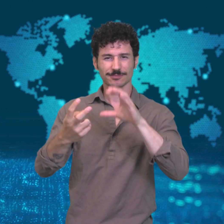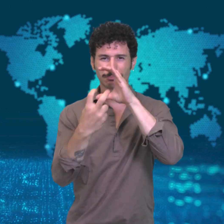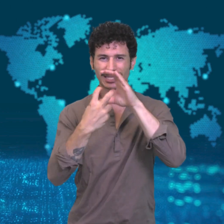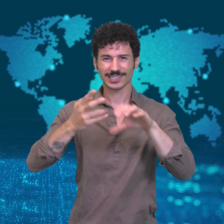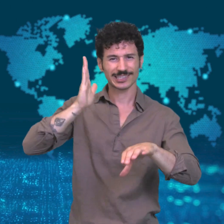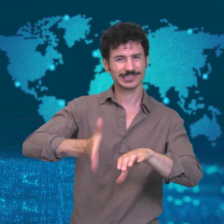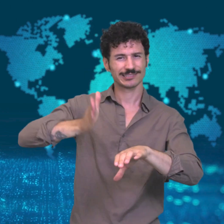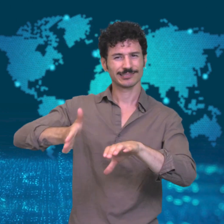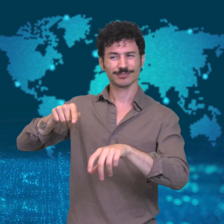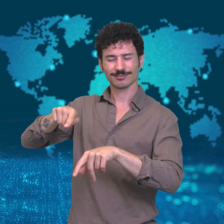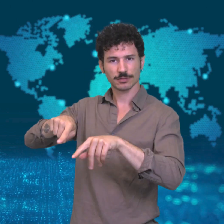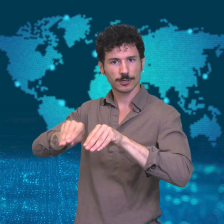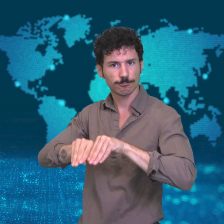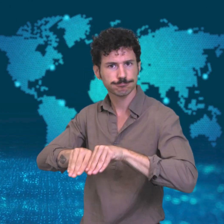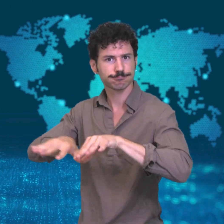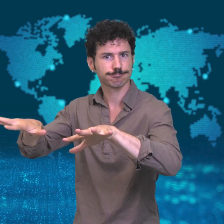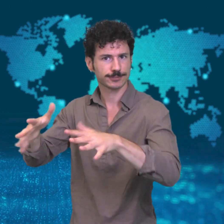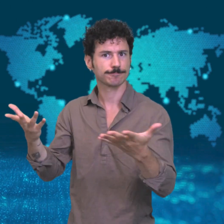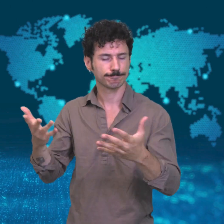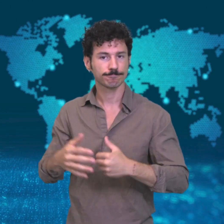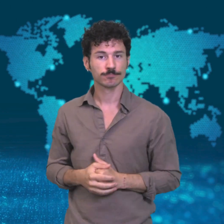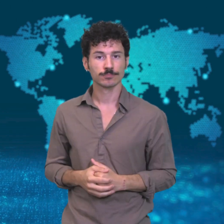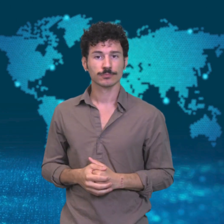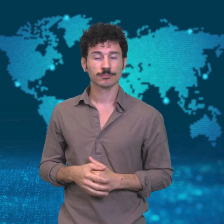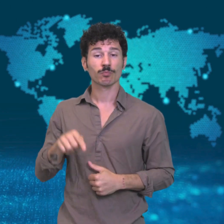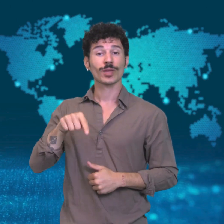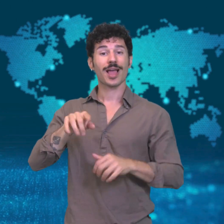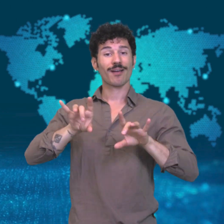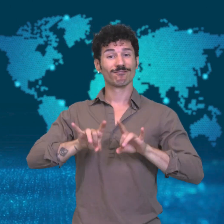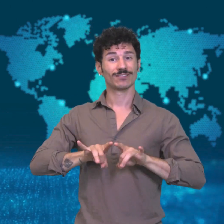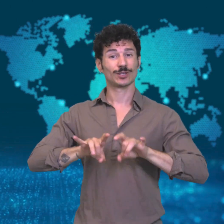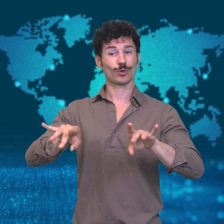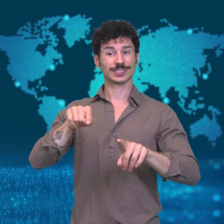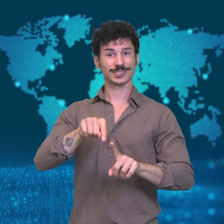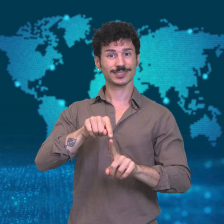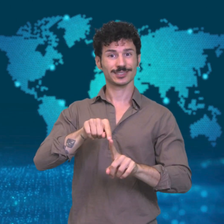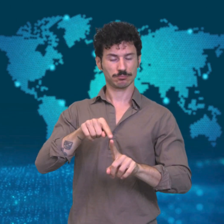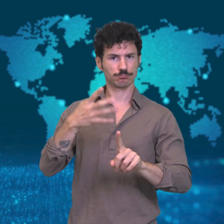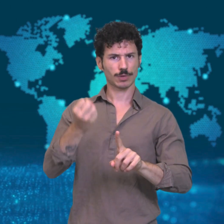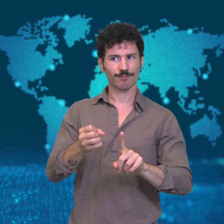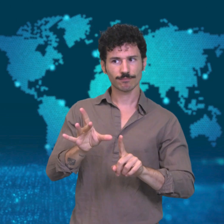veterinary hospitals that were part of the study.